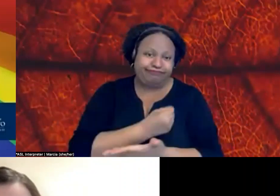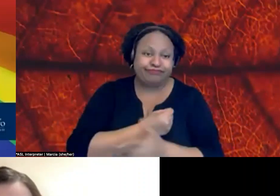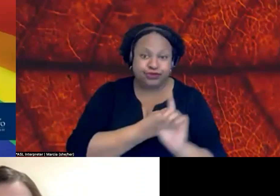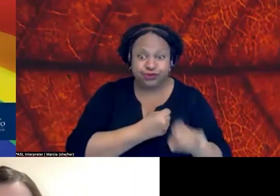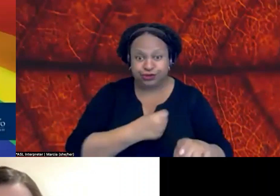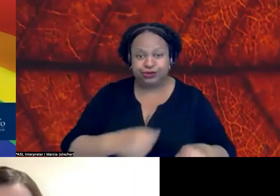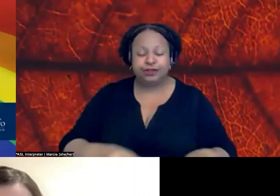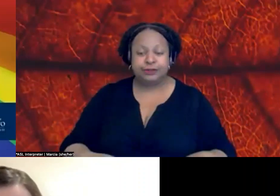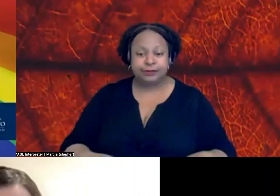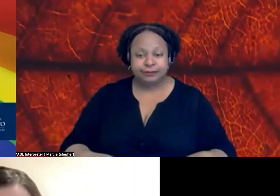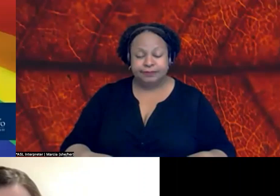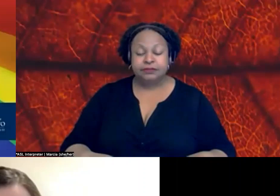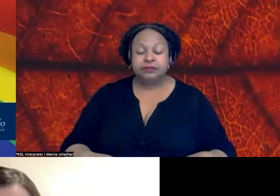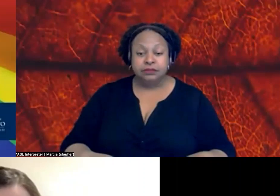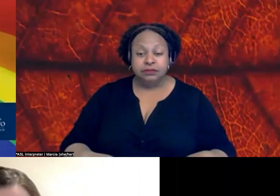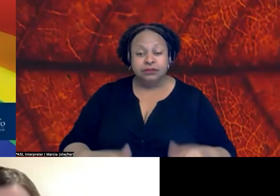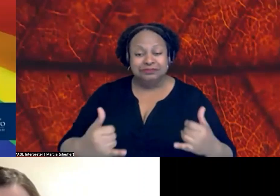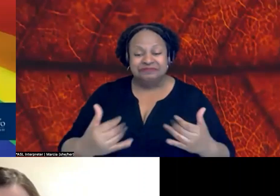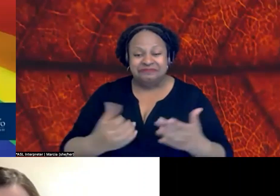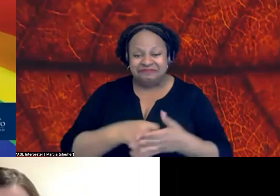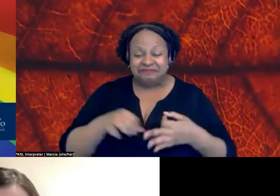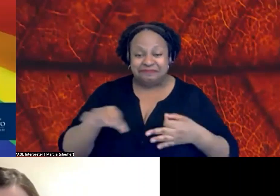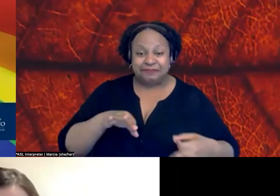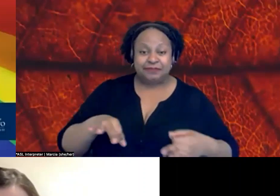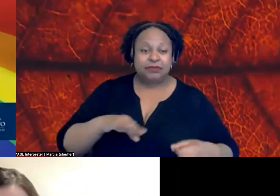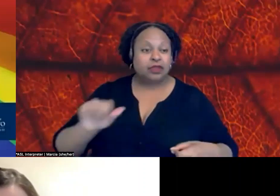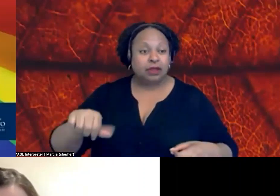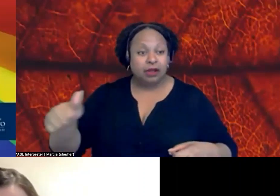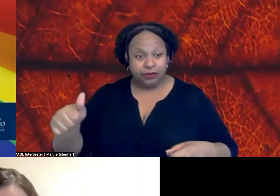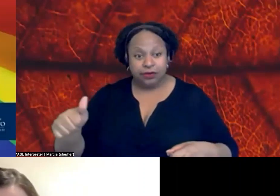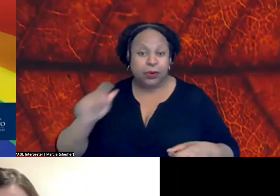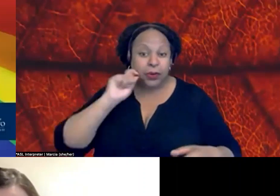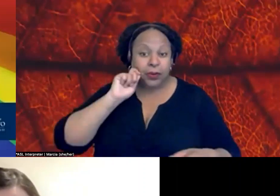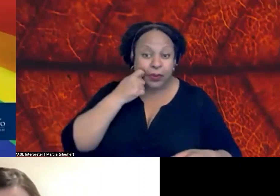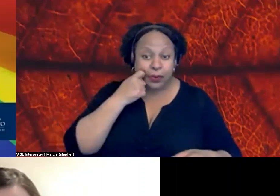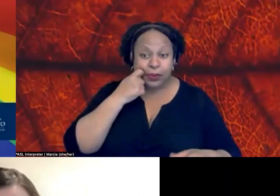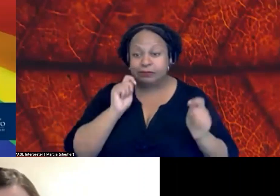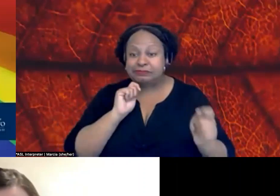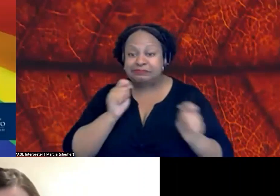And then I want to mention the other form of really cool adaptive technology that I used,